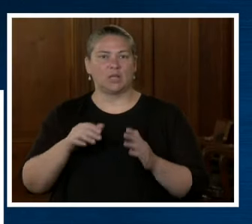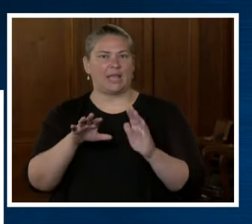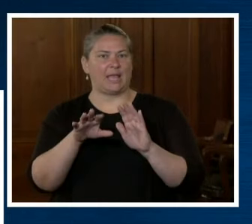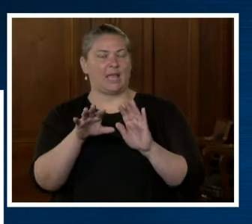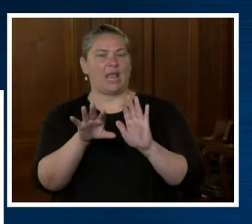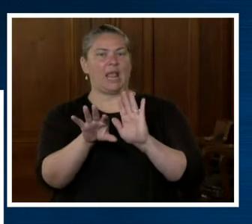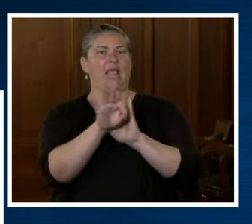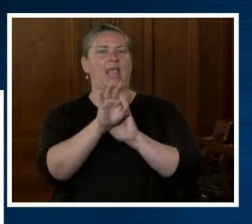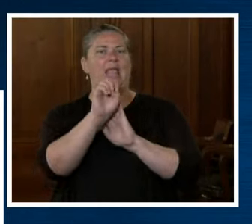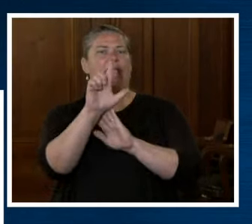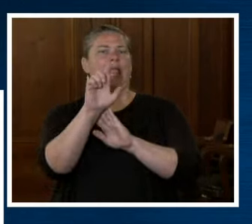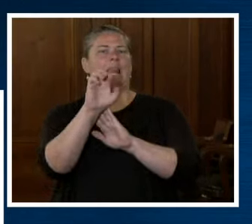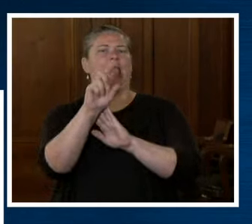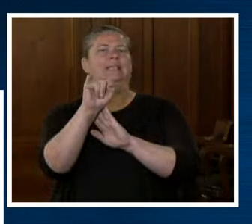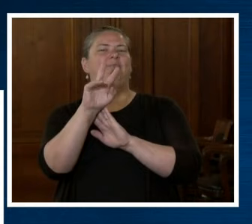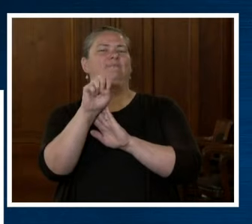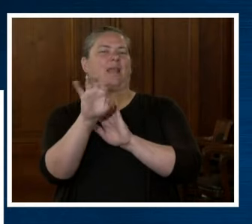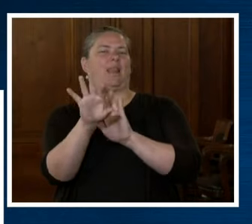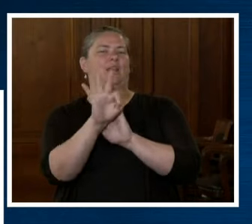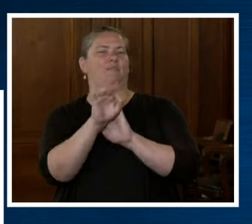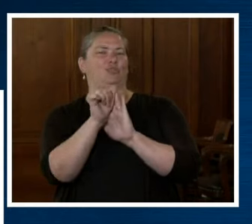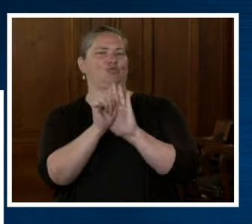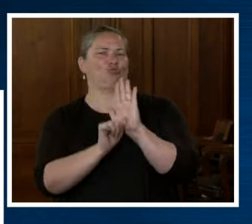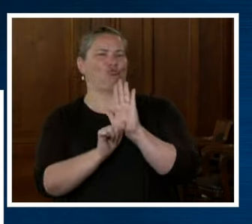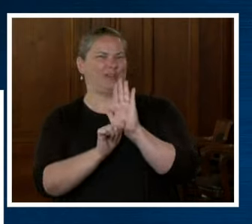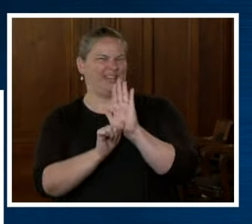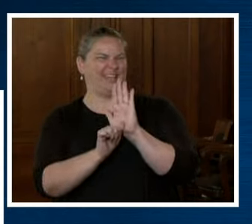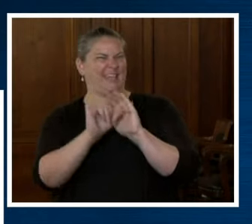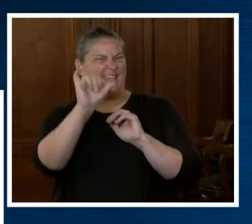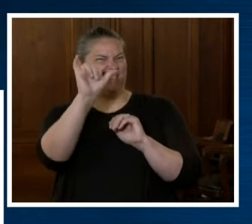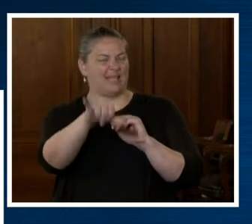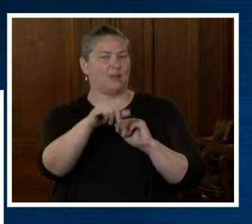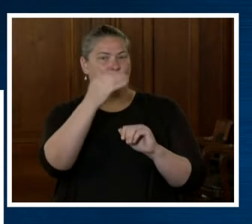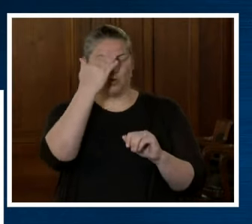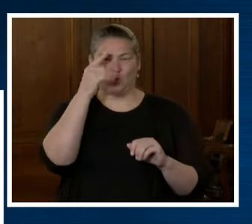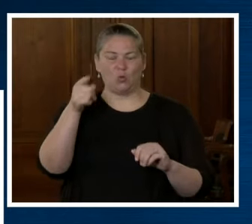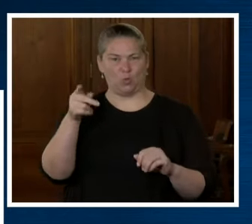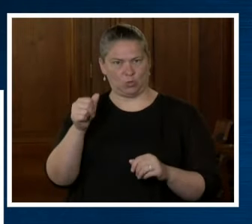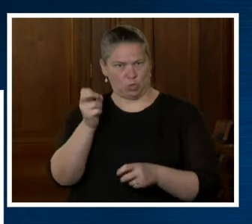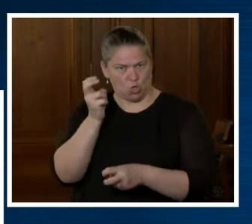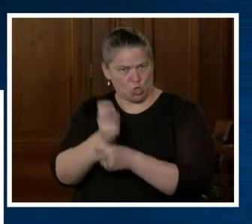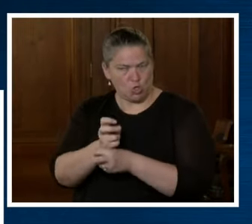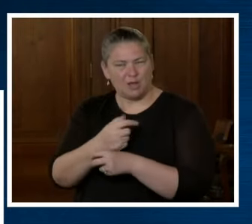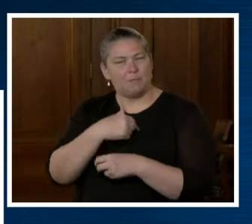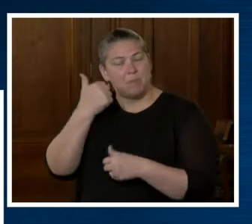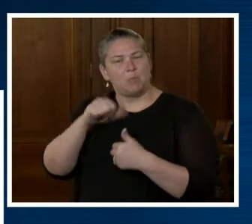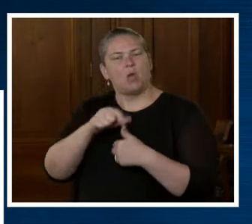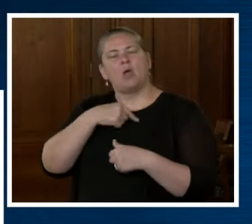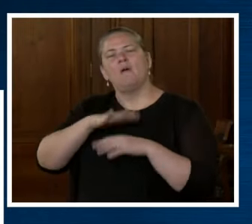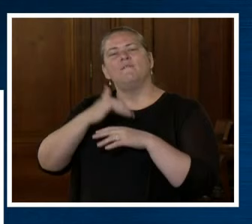AND IN THE FIRST COUPLE WEEKS, WHILE PEOPLE WERE SCARED, SOME PEOPLE WERE KIND OF HAVING FUN